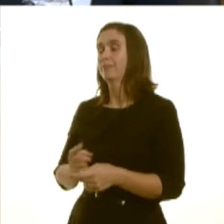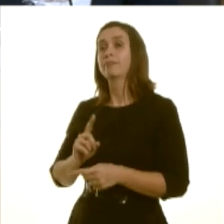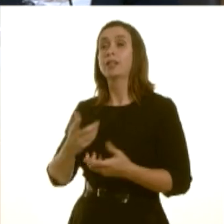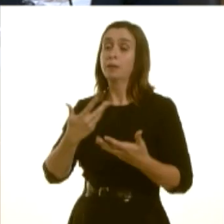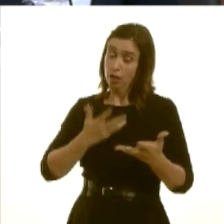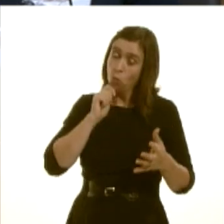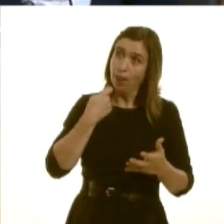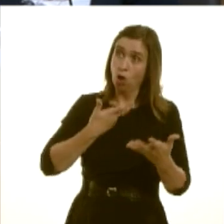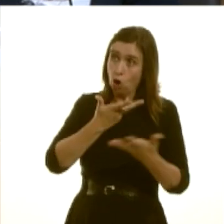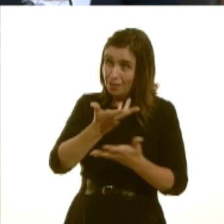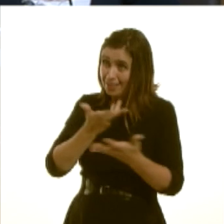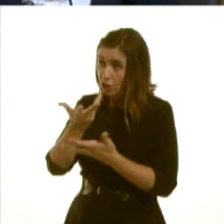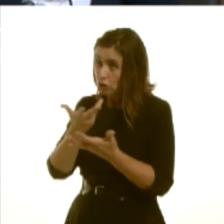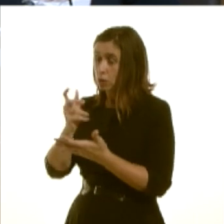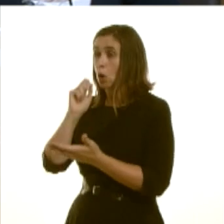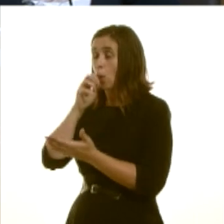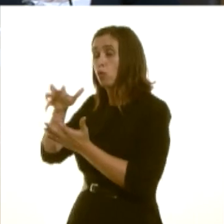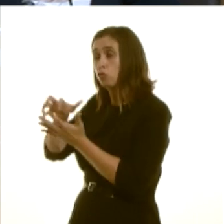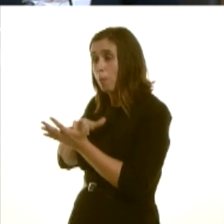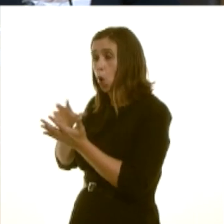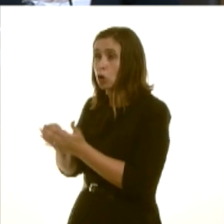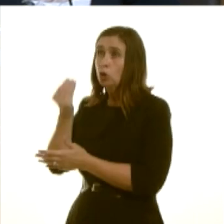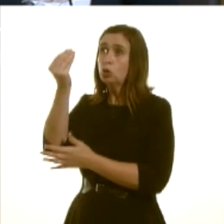will be represented to the Swansea cabinet over the next few months for a decision to